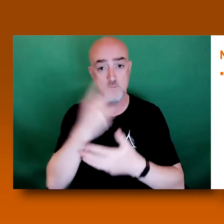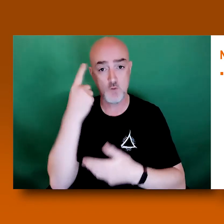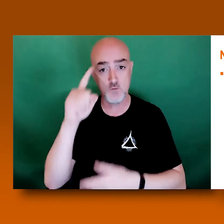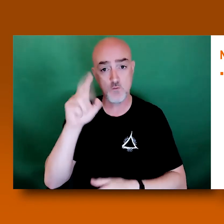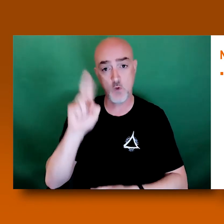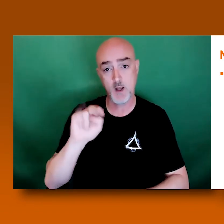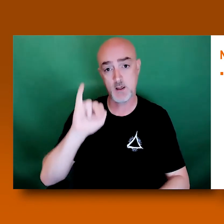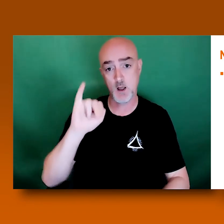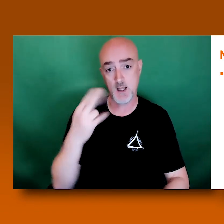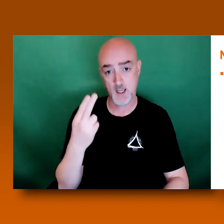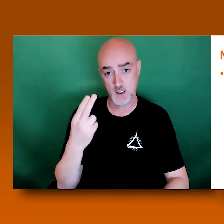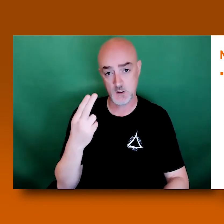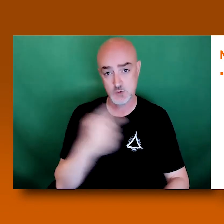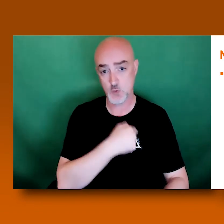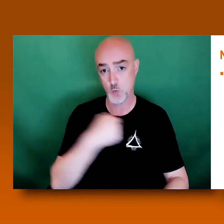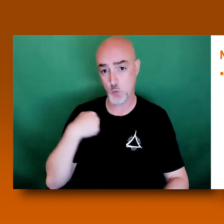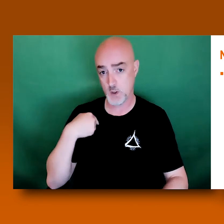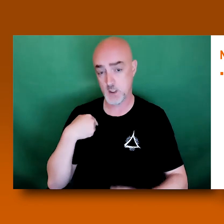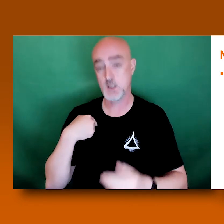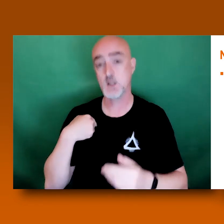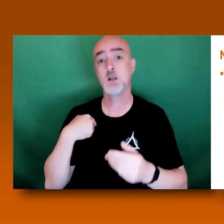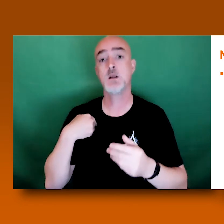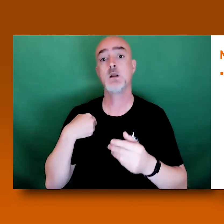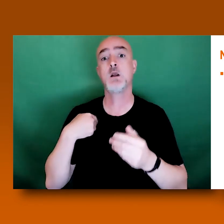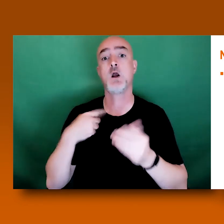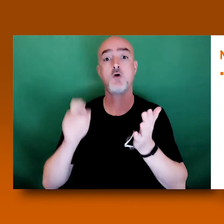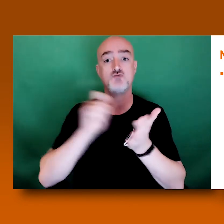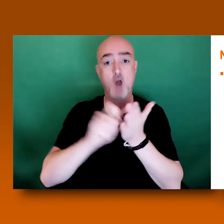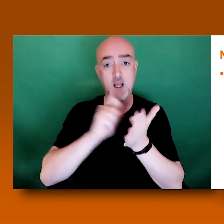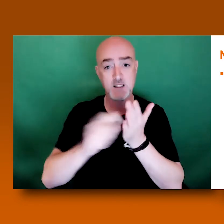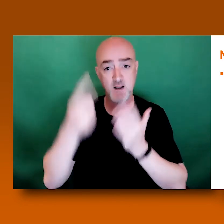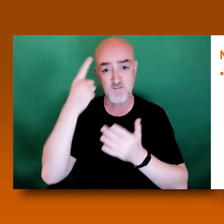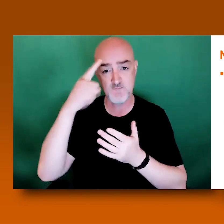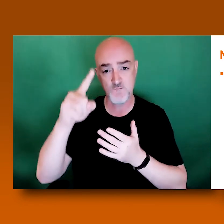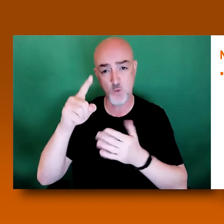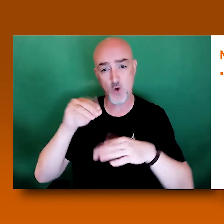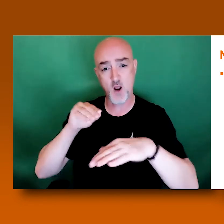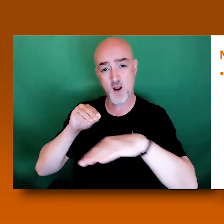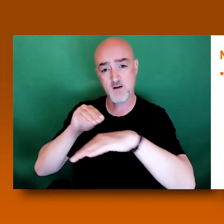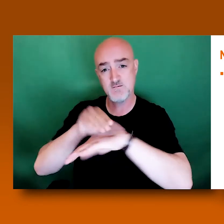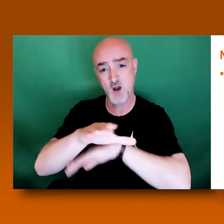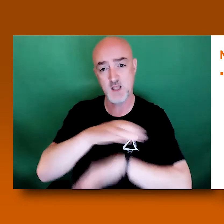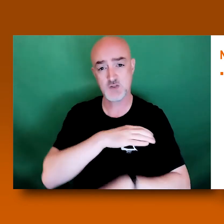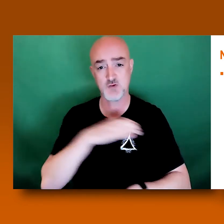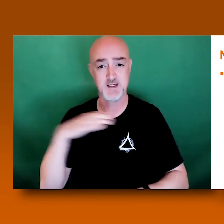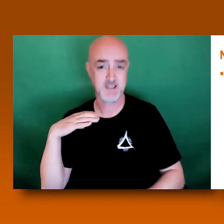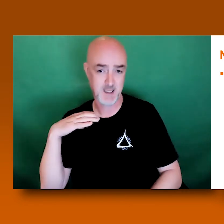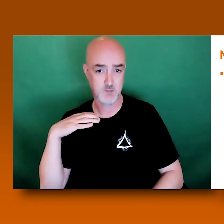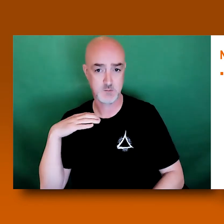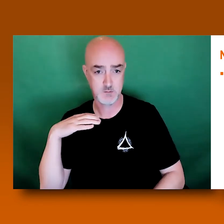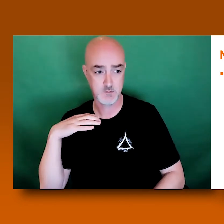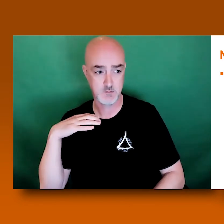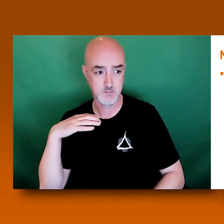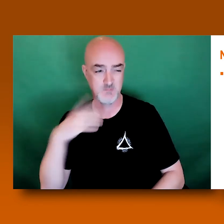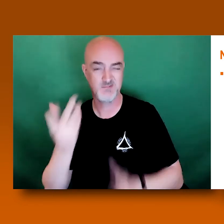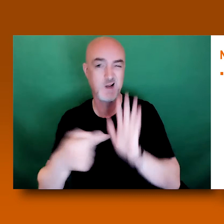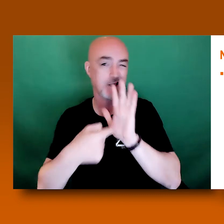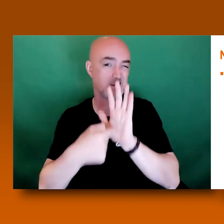So, when we review for the NIH applications, they're written for the impact committee.